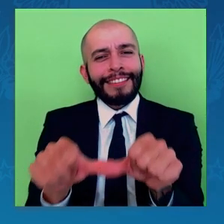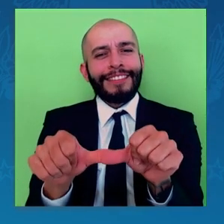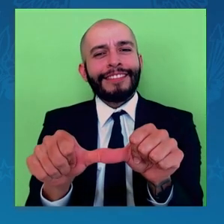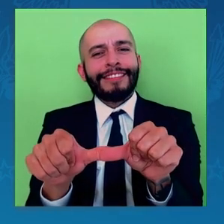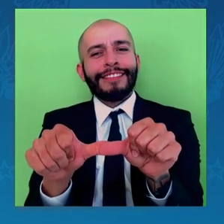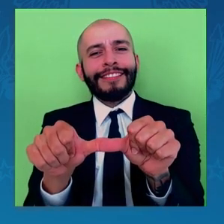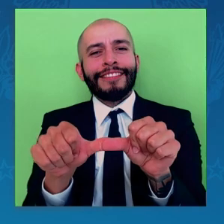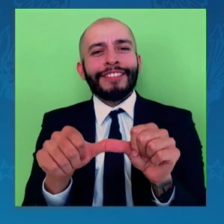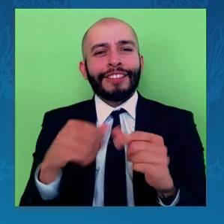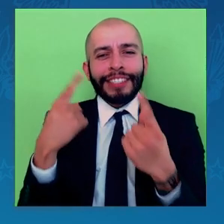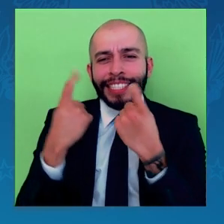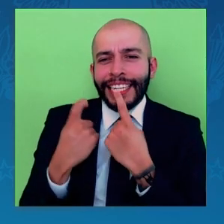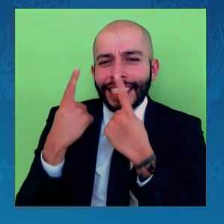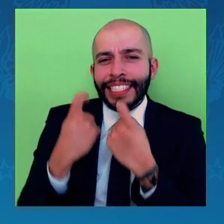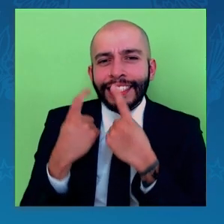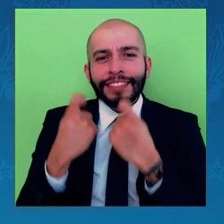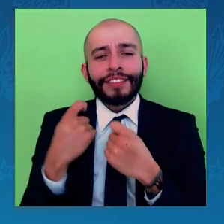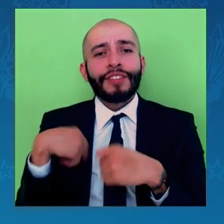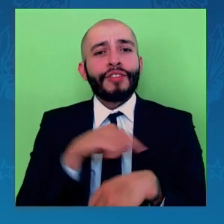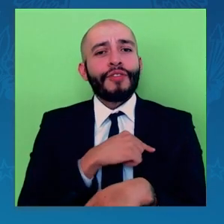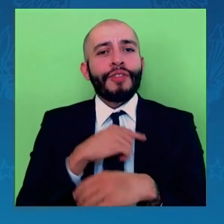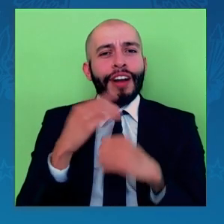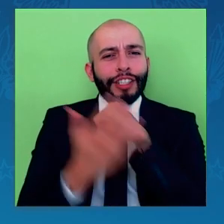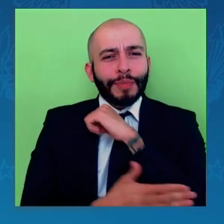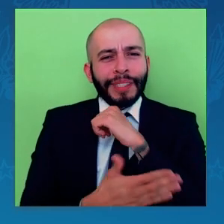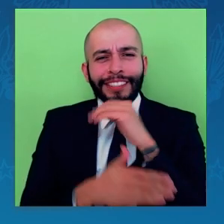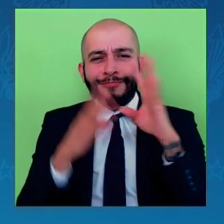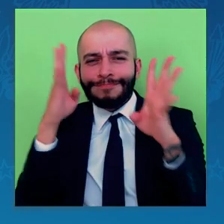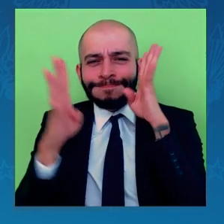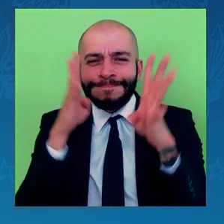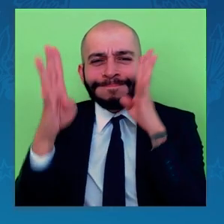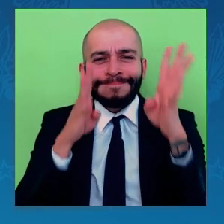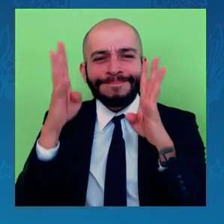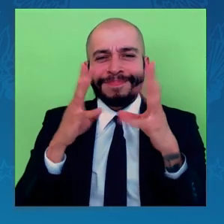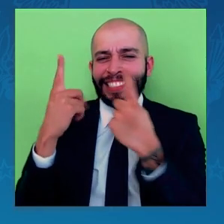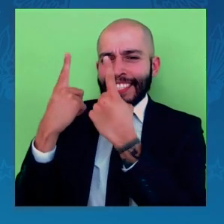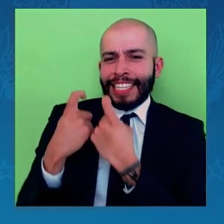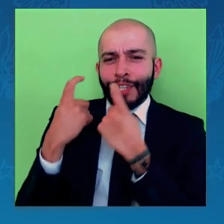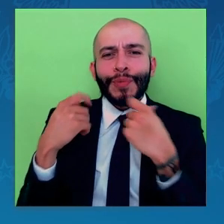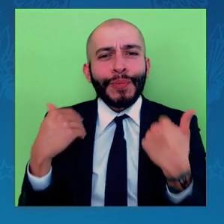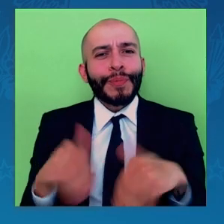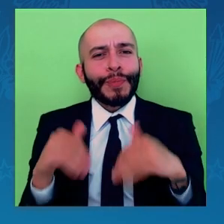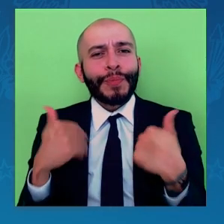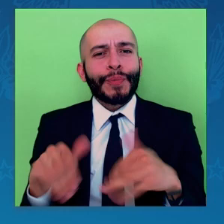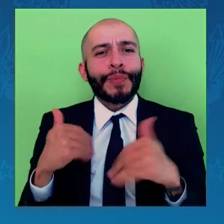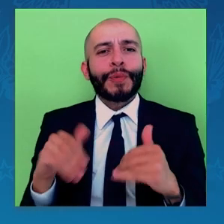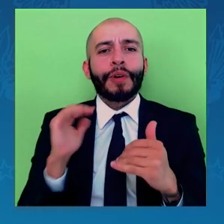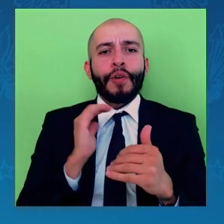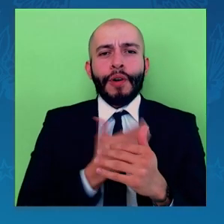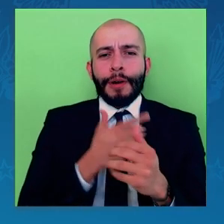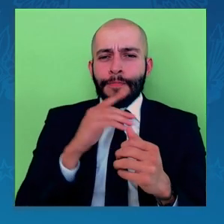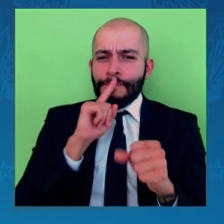and so has our commitment to equity. So I will focus today on our collective commitment to equity.